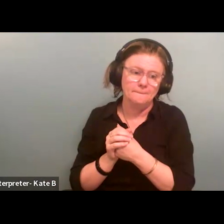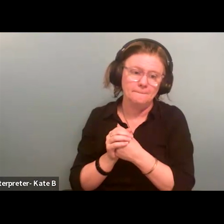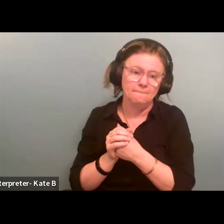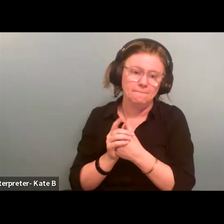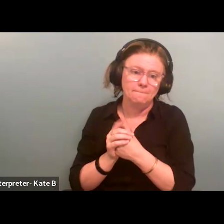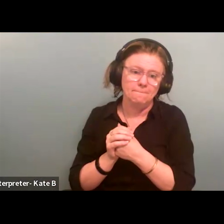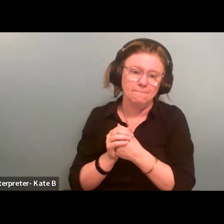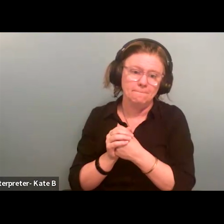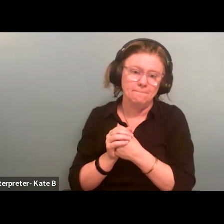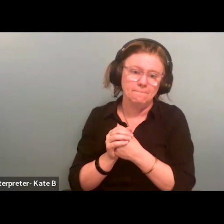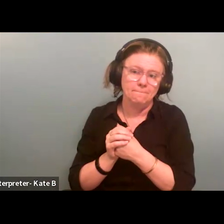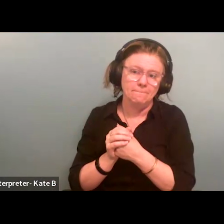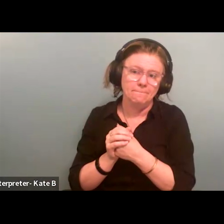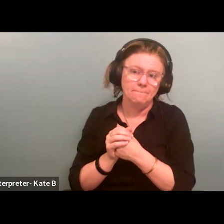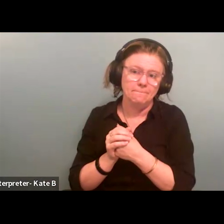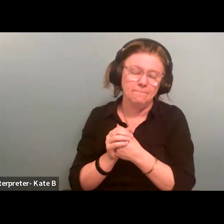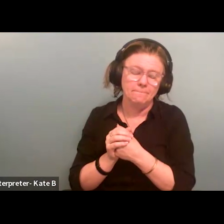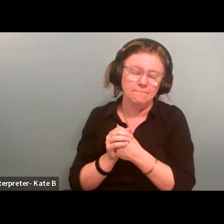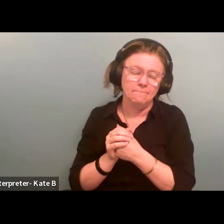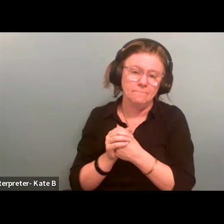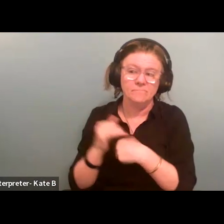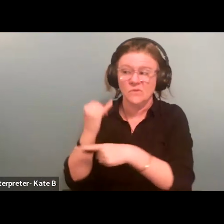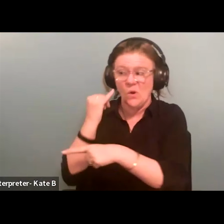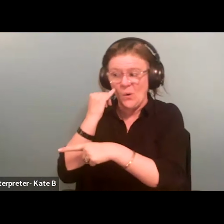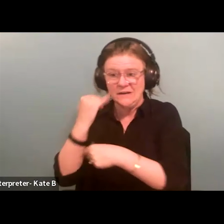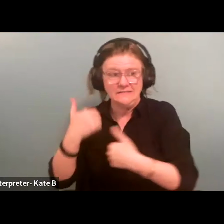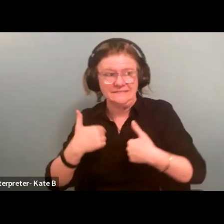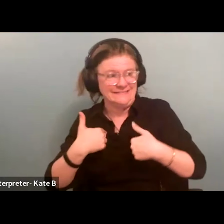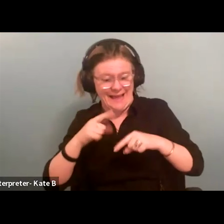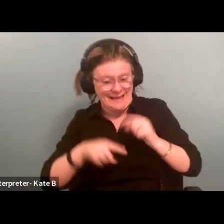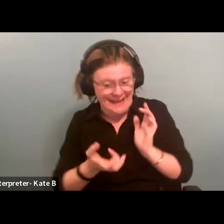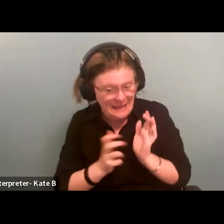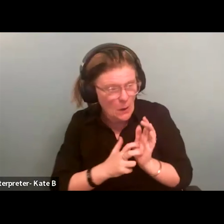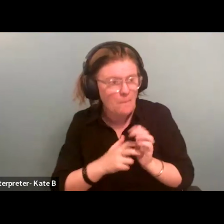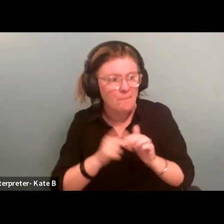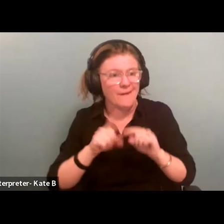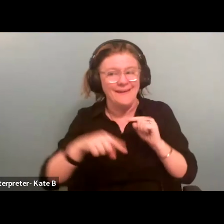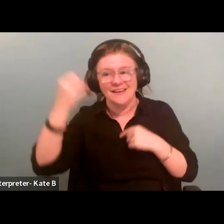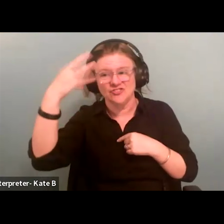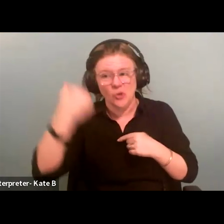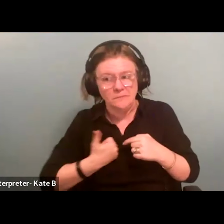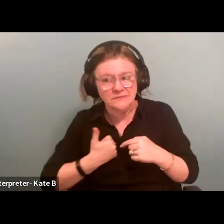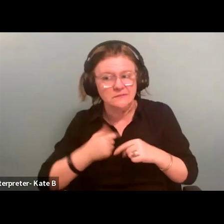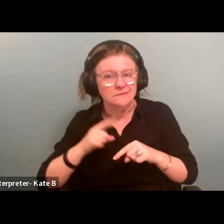You also have to rely on caregivers and may be socially isolated.